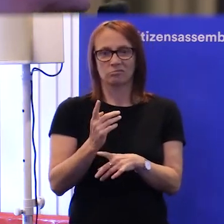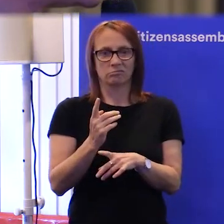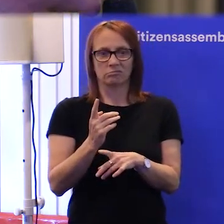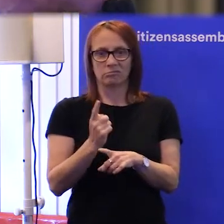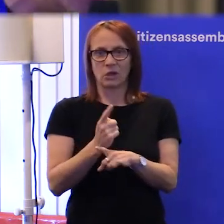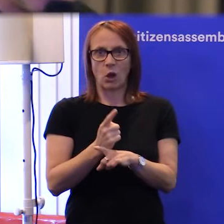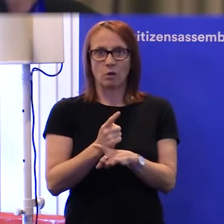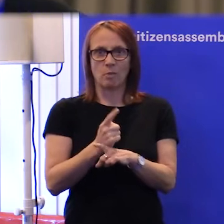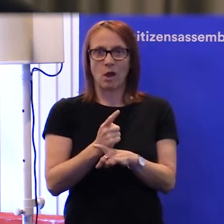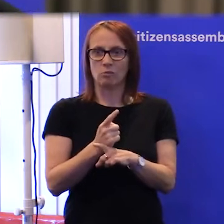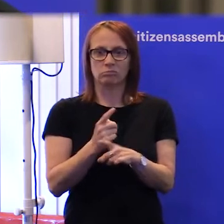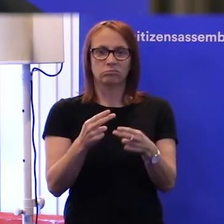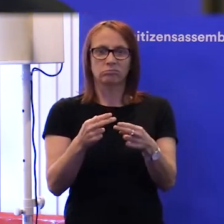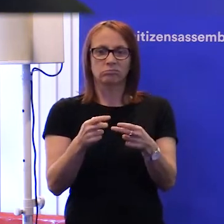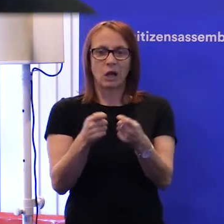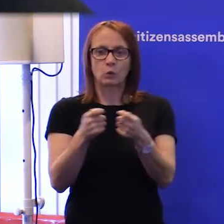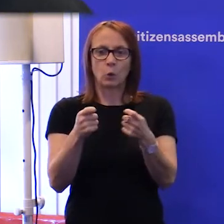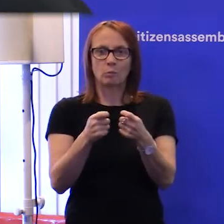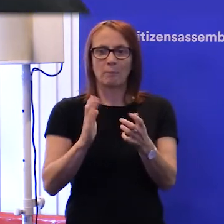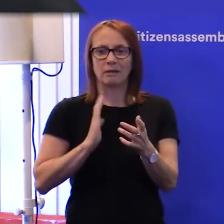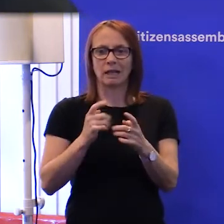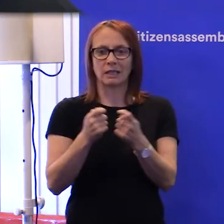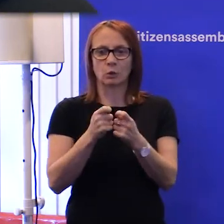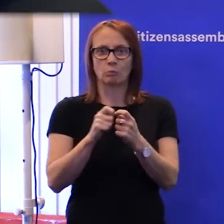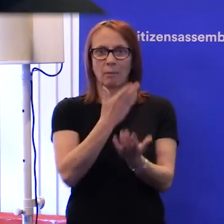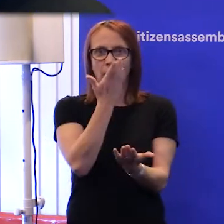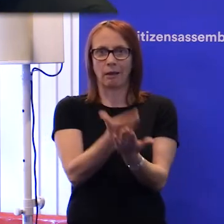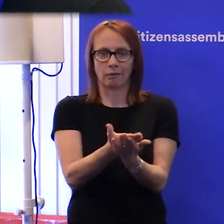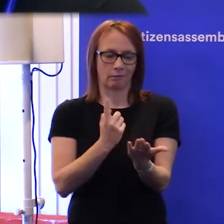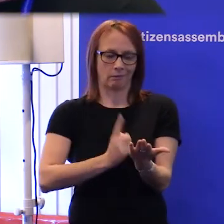what's happening in the the Sunday papers so that this sort of symbiotic